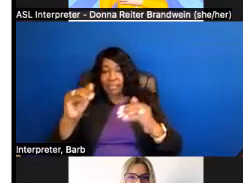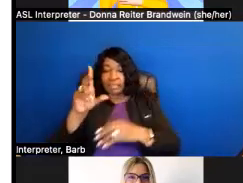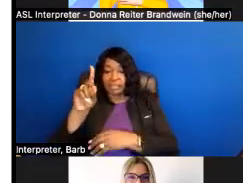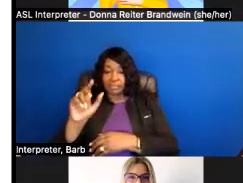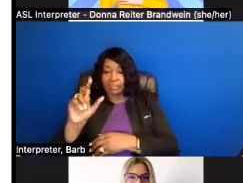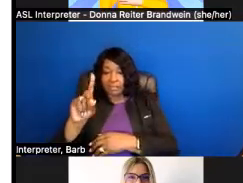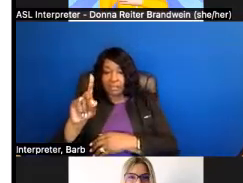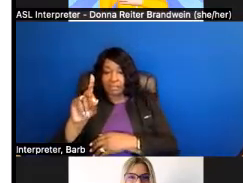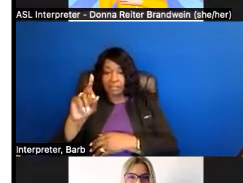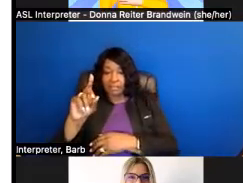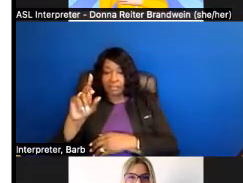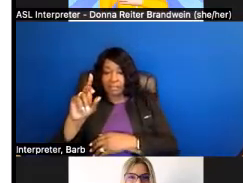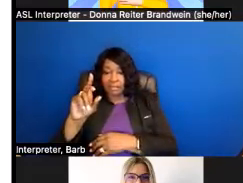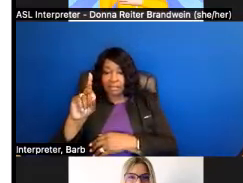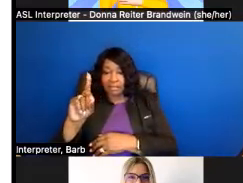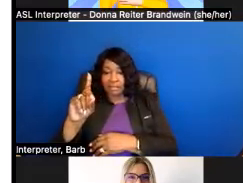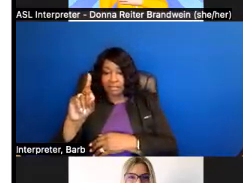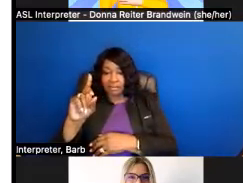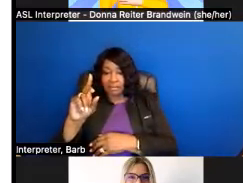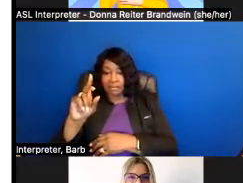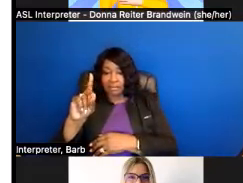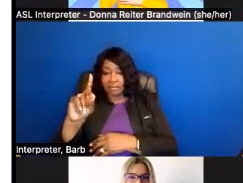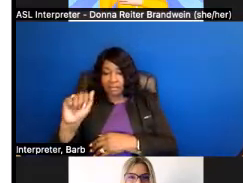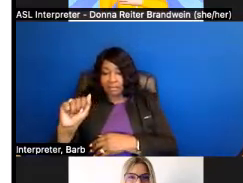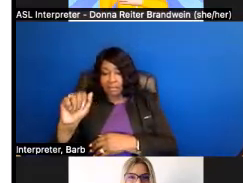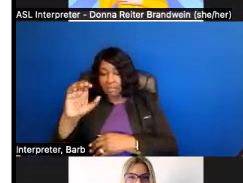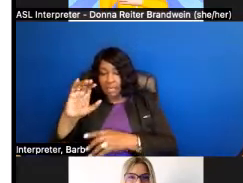and supports a positive academic experience in a unique way.